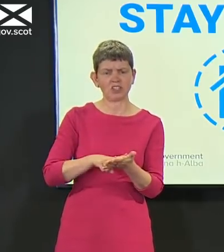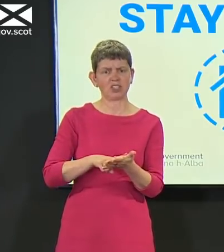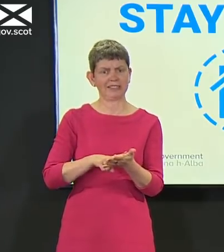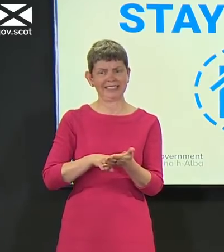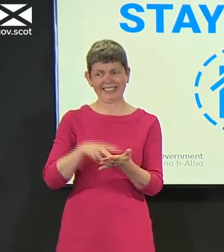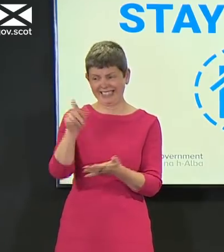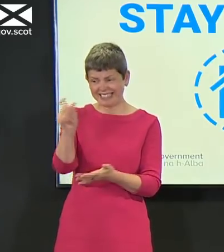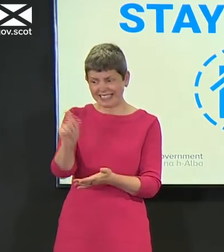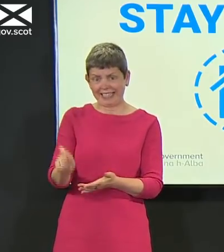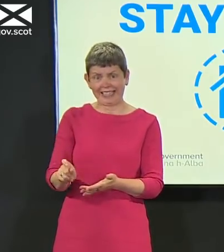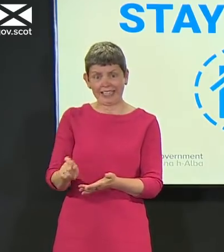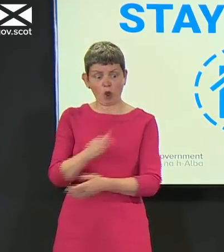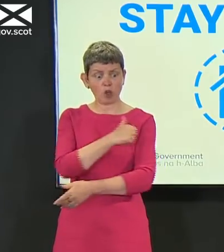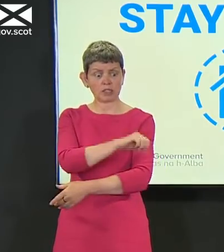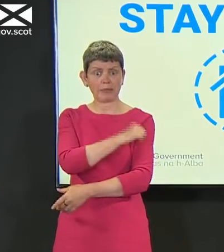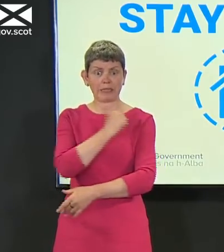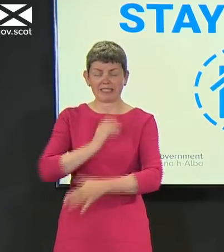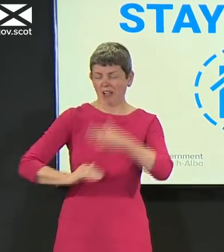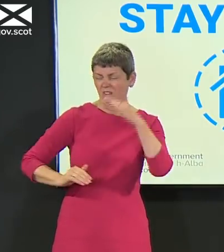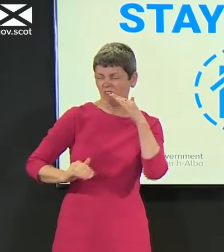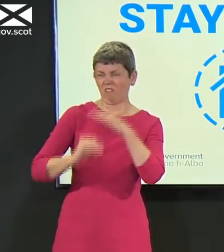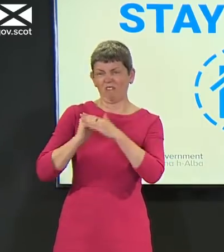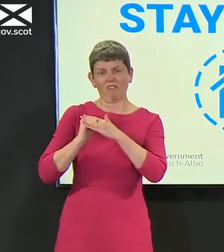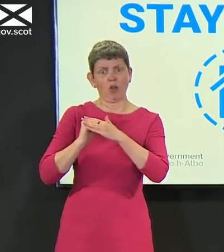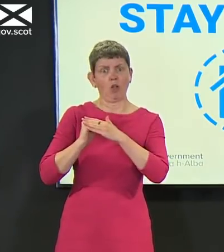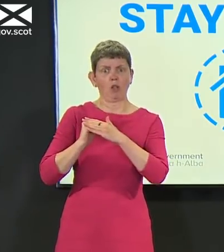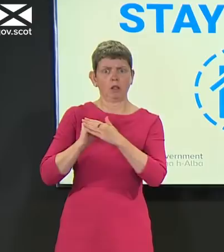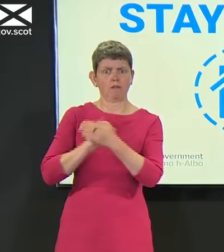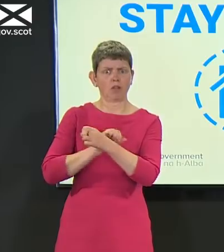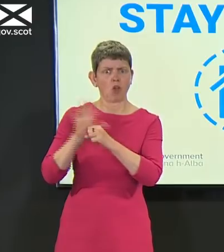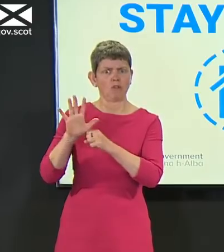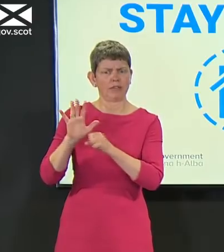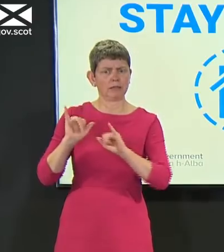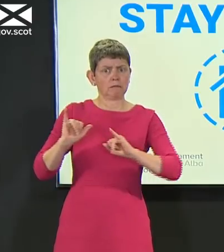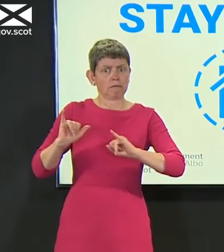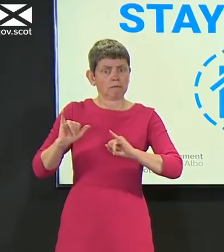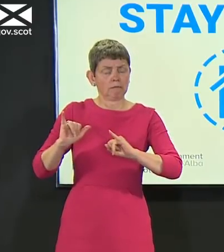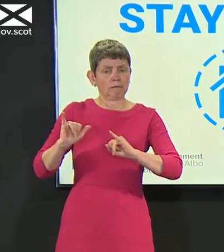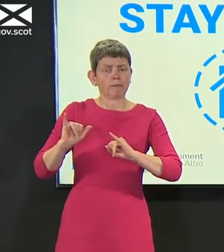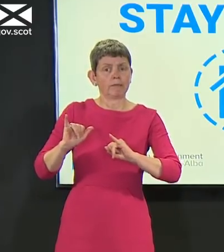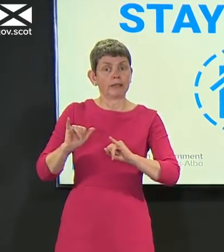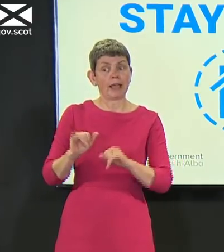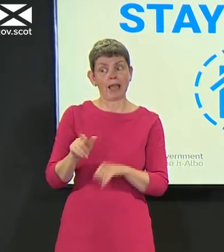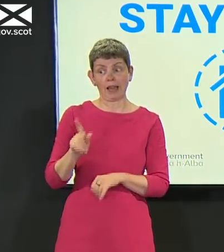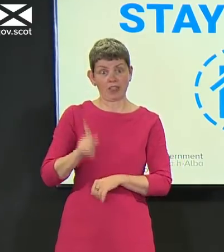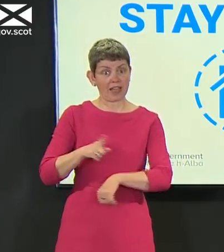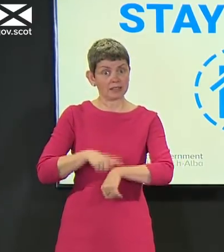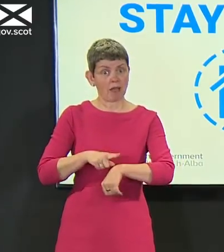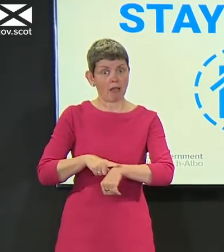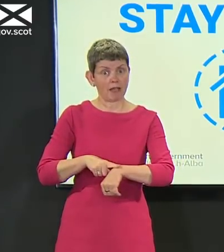being overrun by covid and back then we didn't have the hindsight that we all have now we were